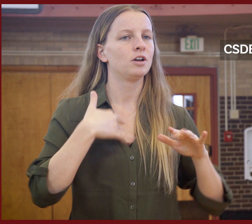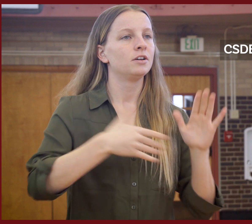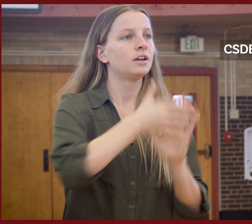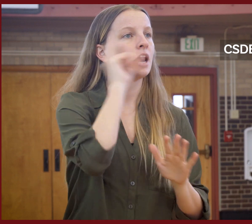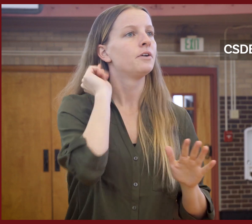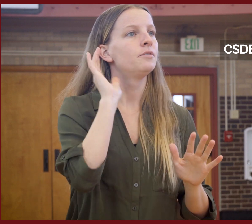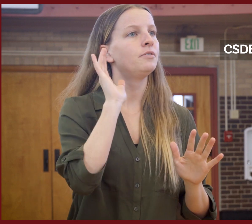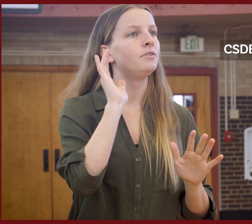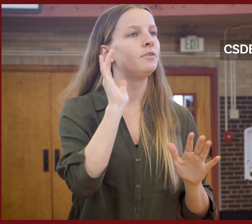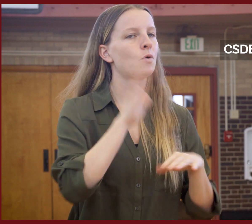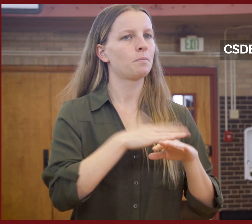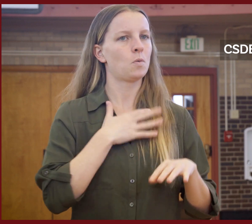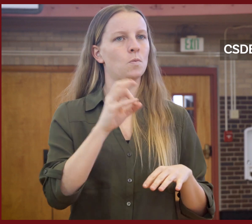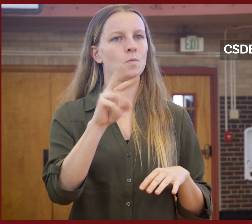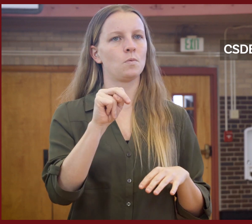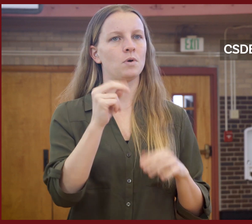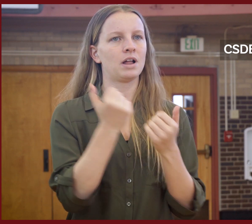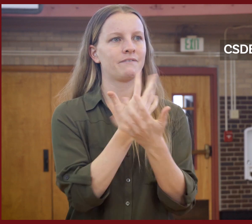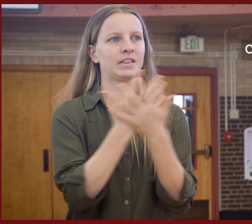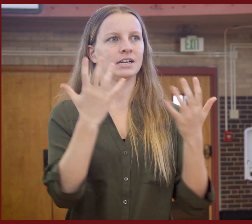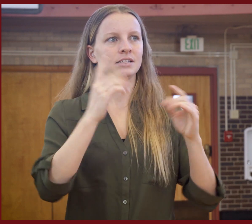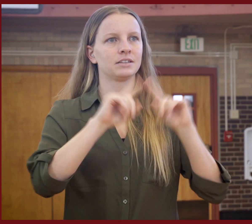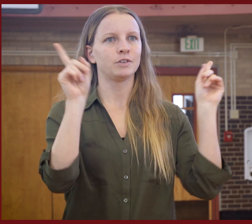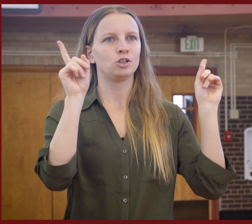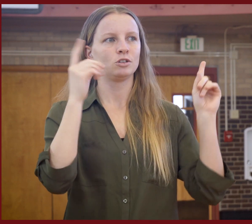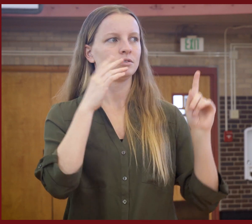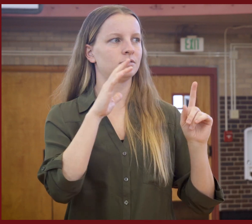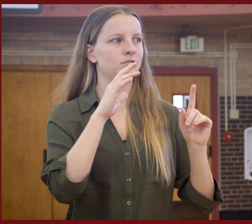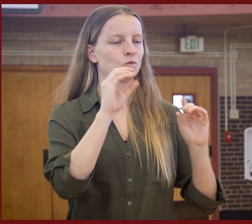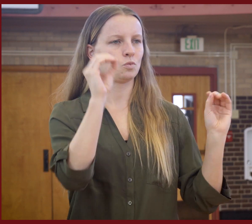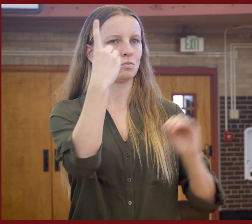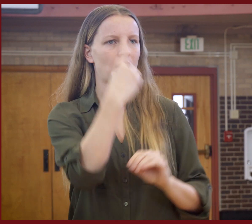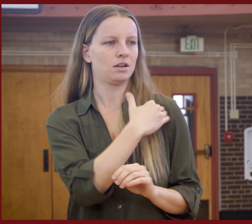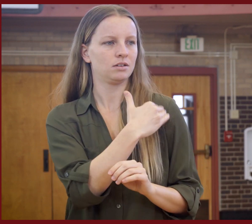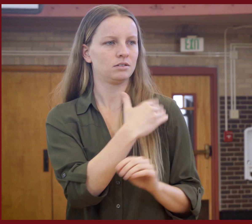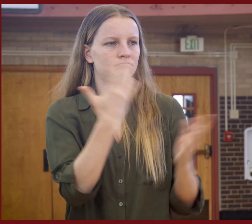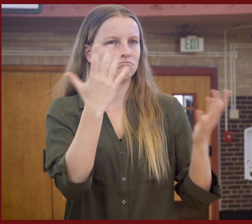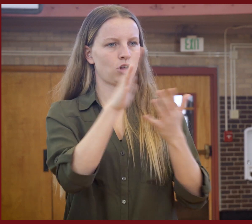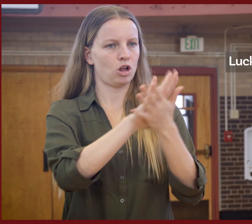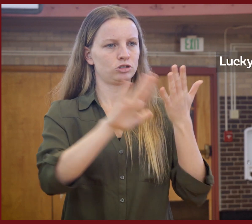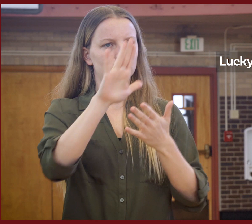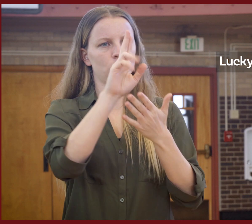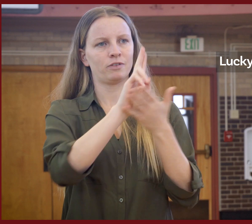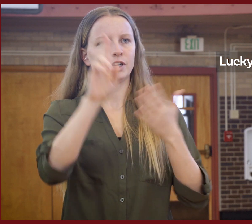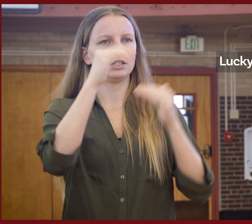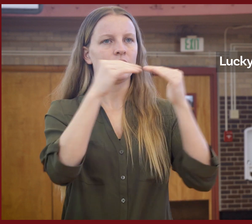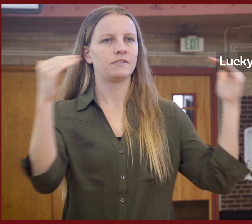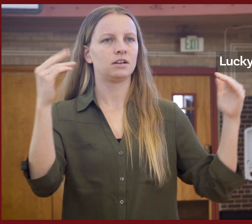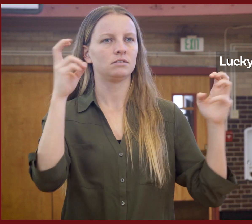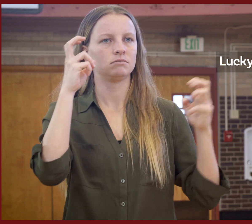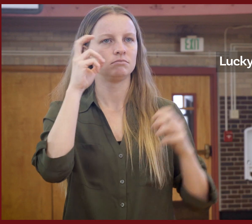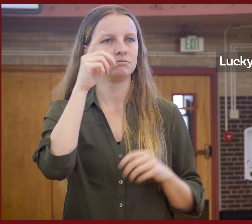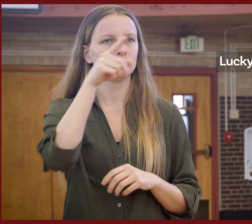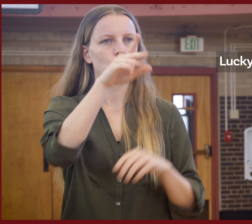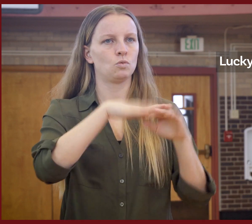And then when I left and on my own, everything was different. No one was there to do those reminders. It was college, university level